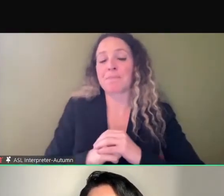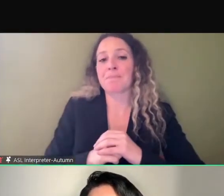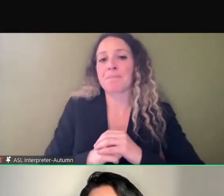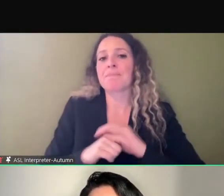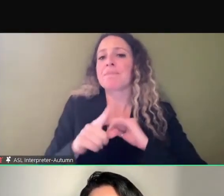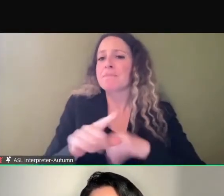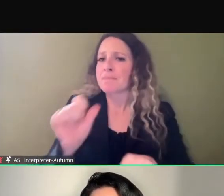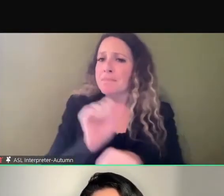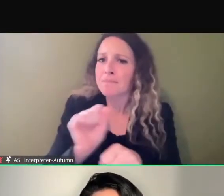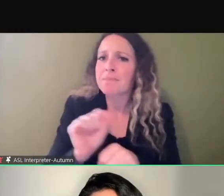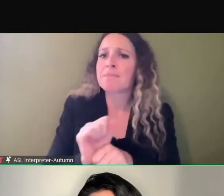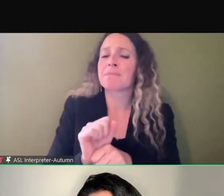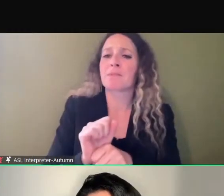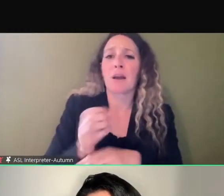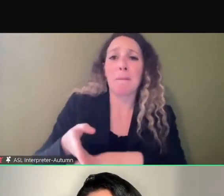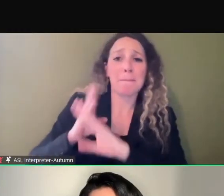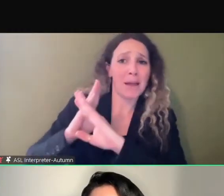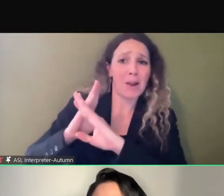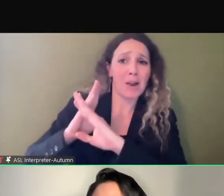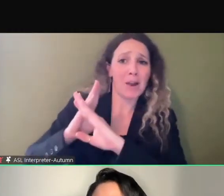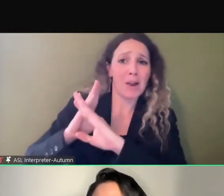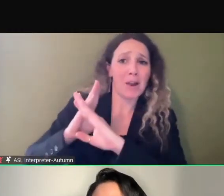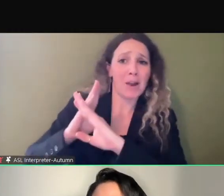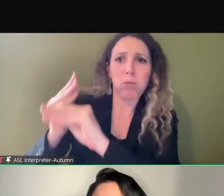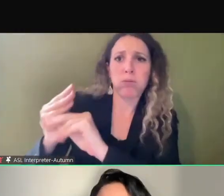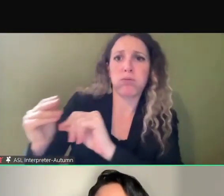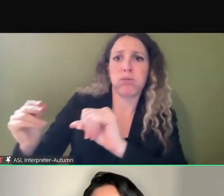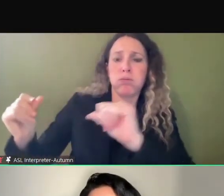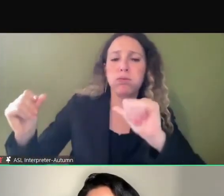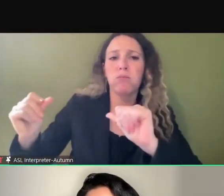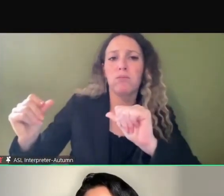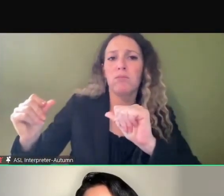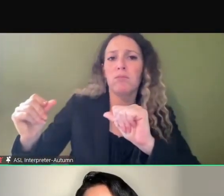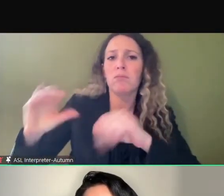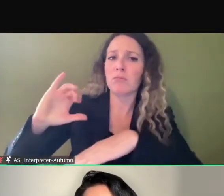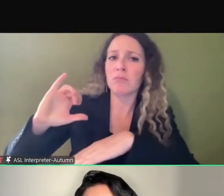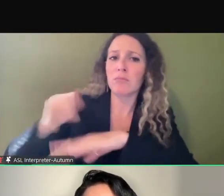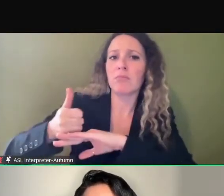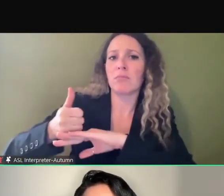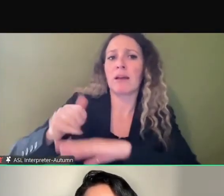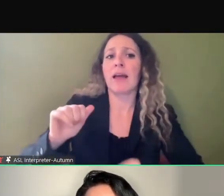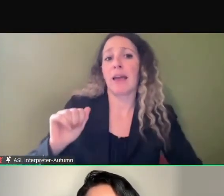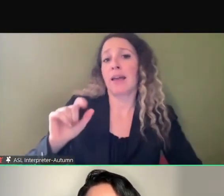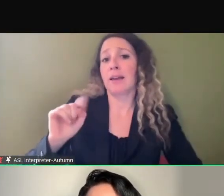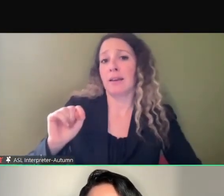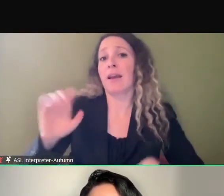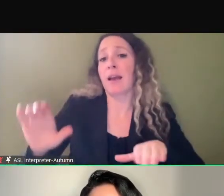barriers for patients, providers, and patients. And he pushed ATA action to advocate for policies